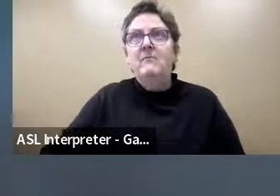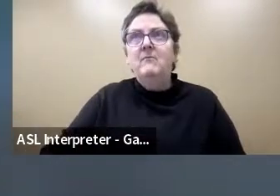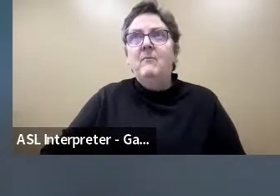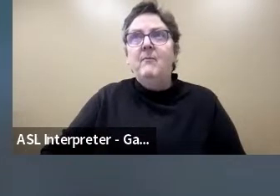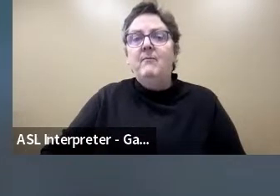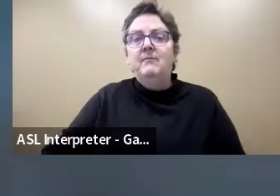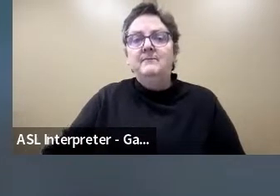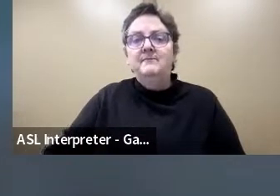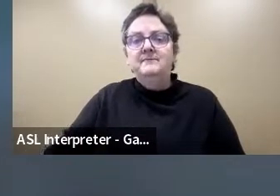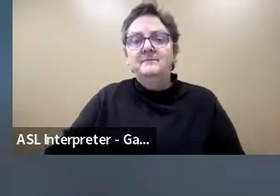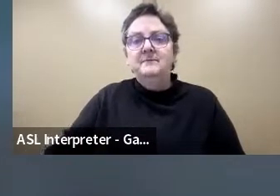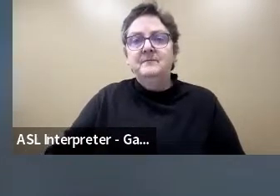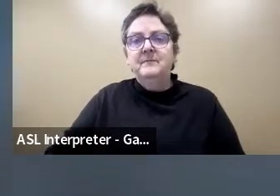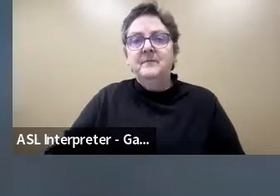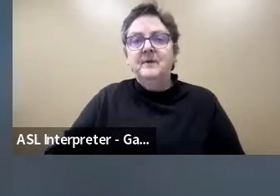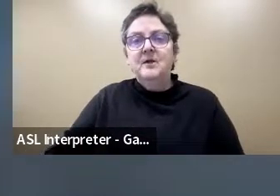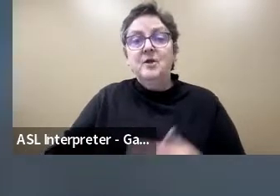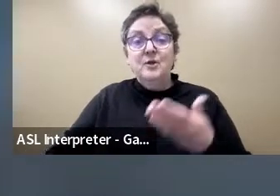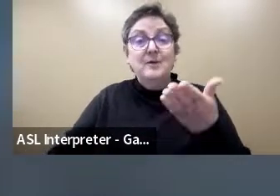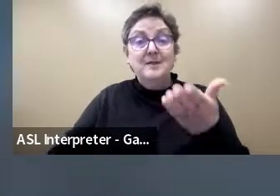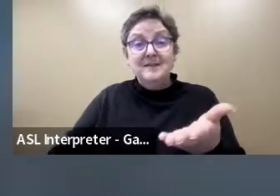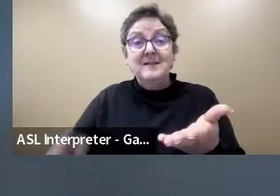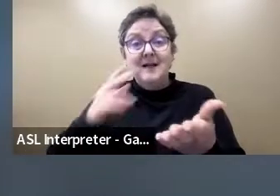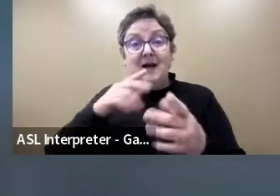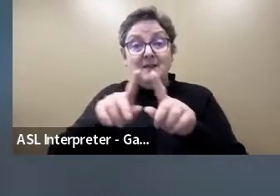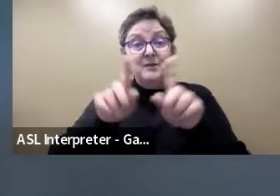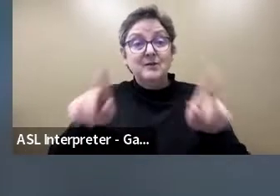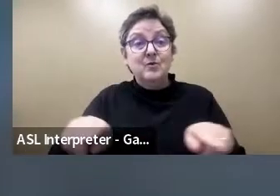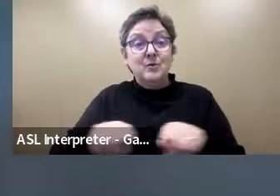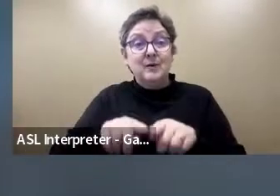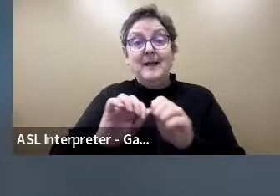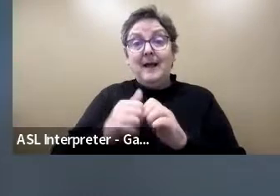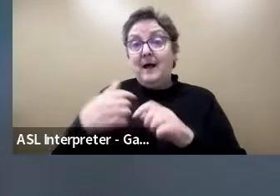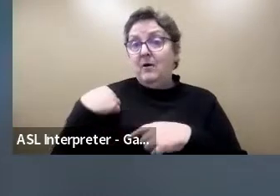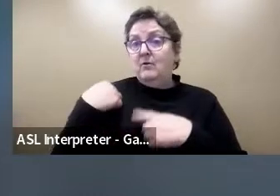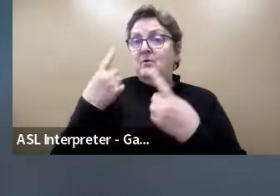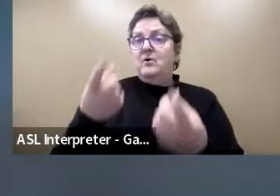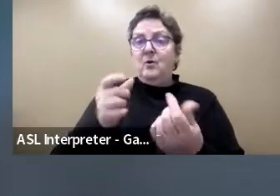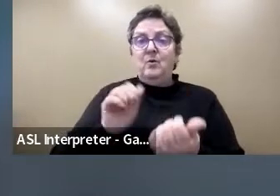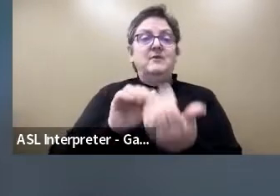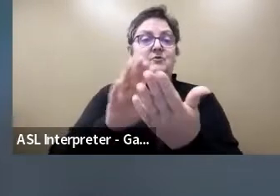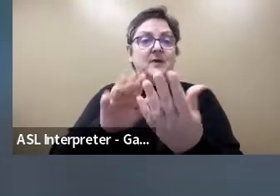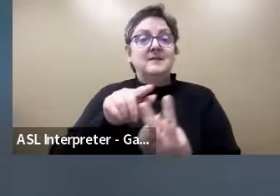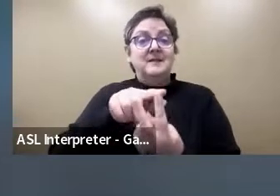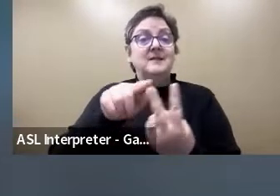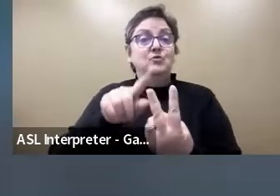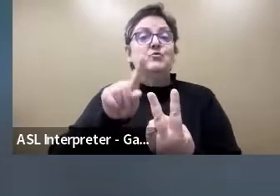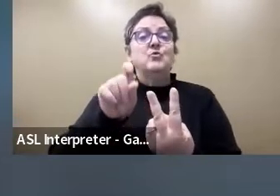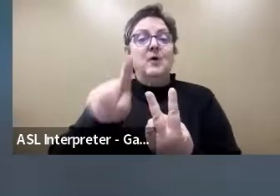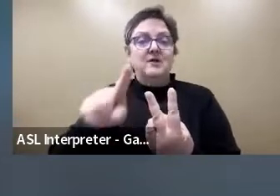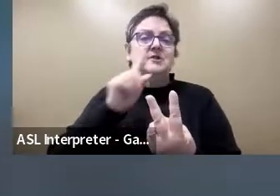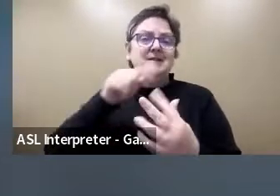how ACR is addressing some of these two questions, and that will be further discussed today.